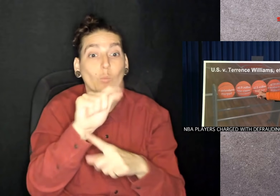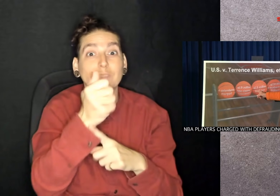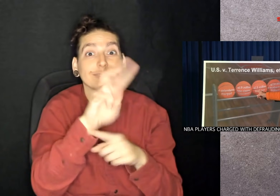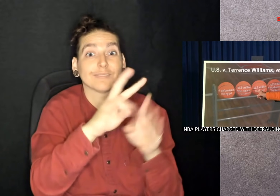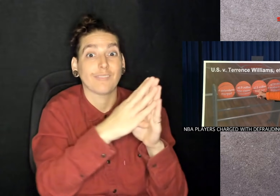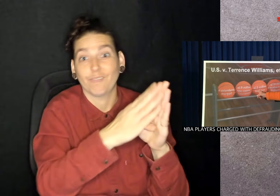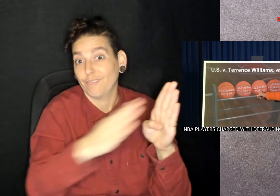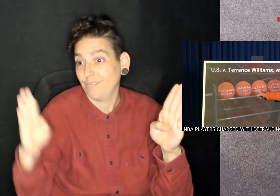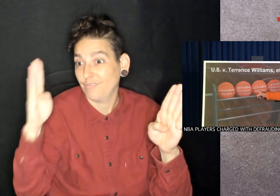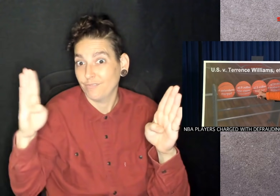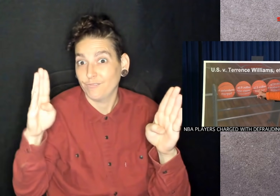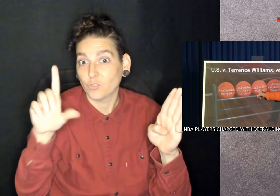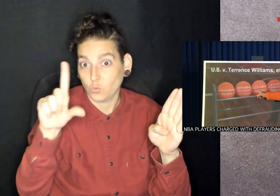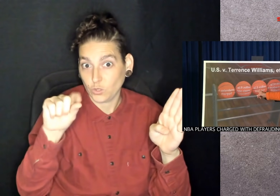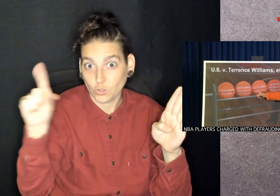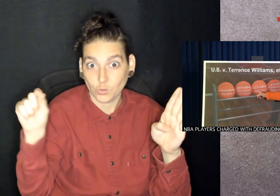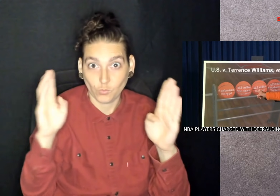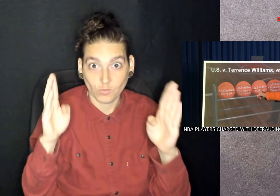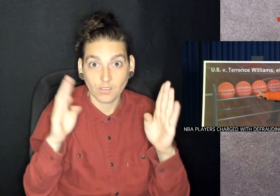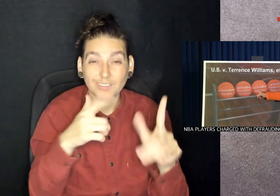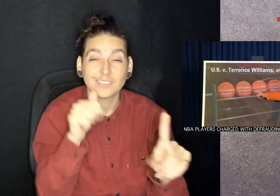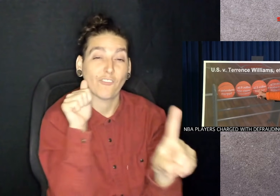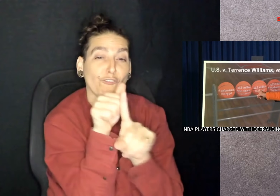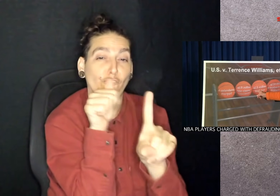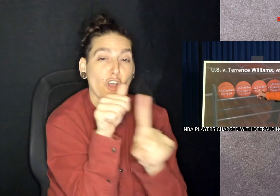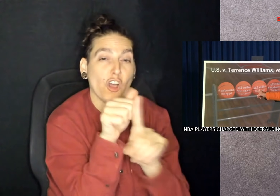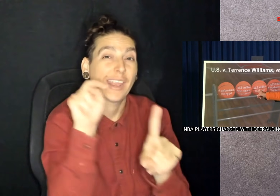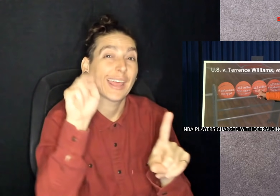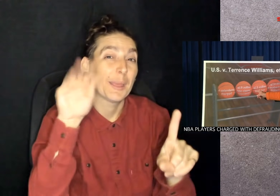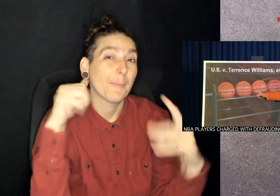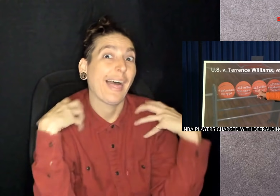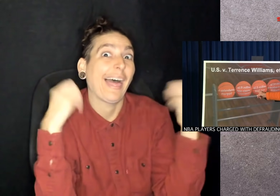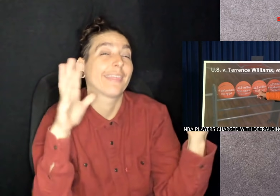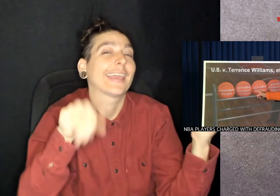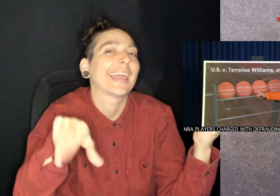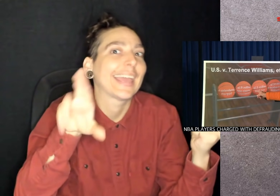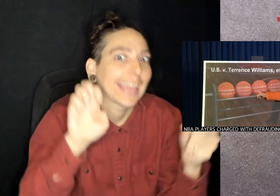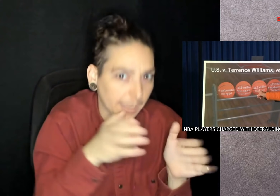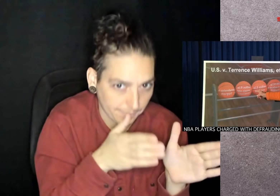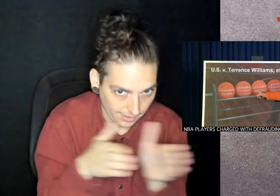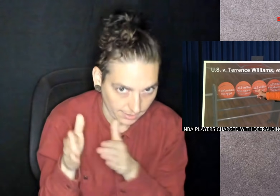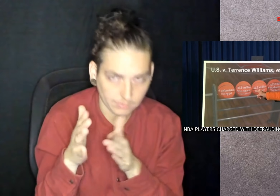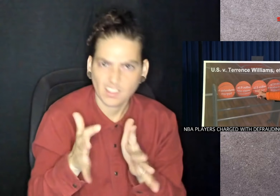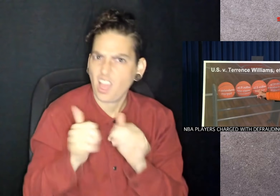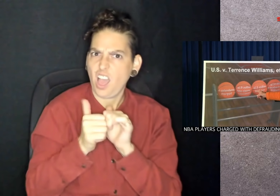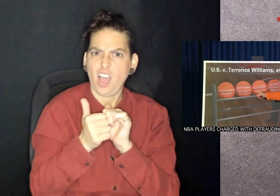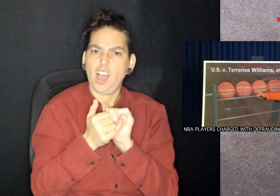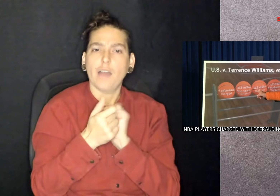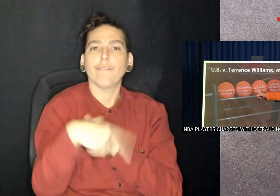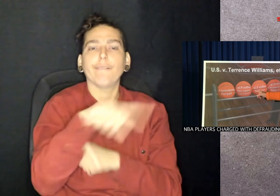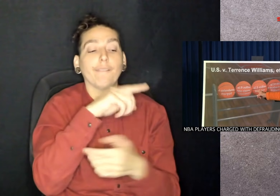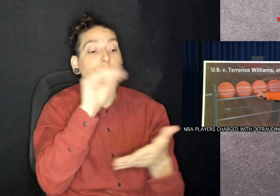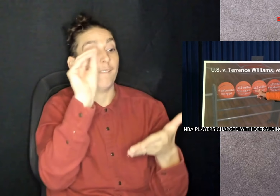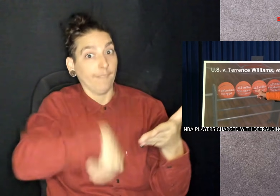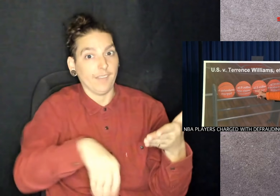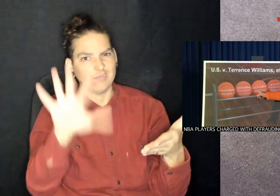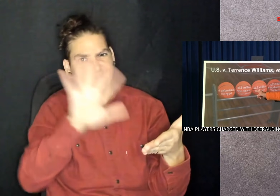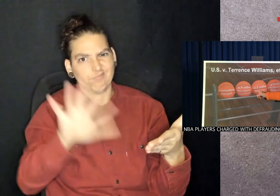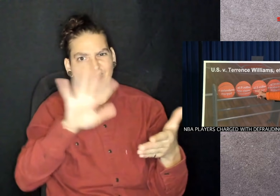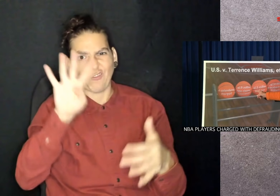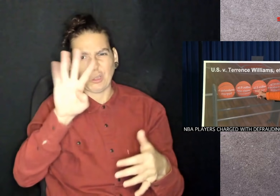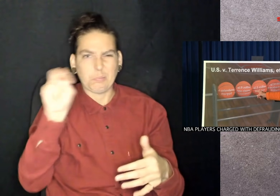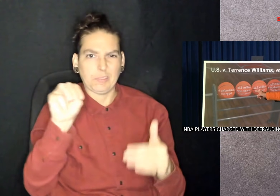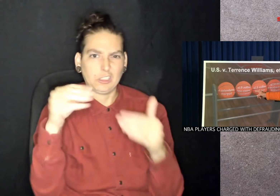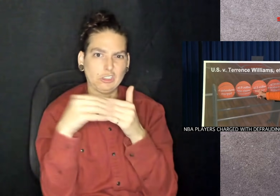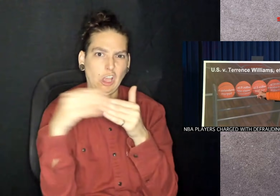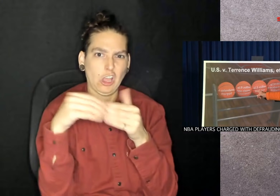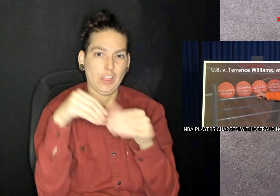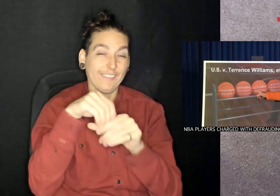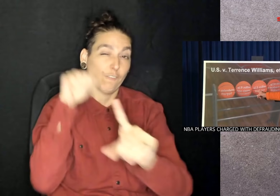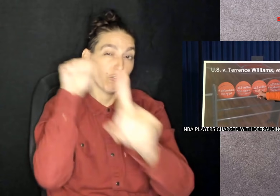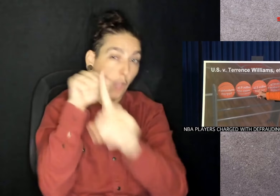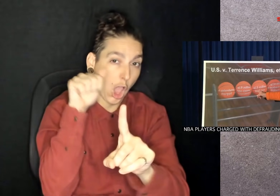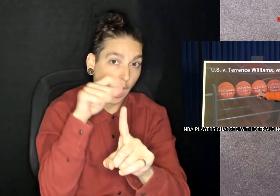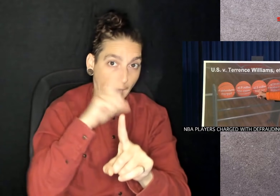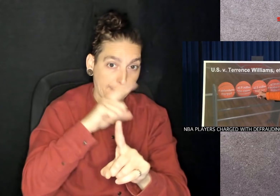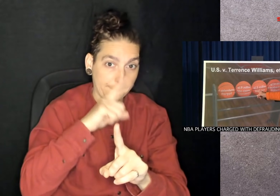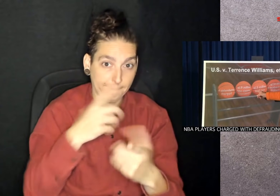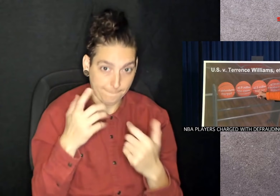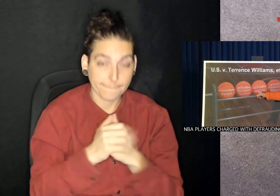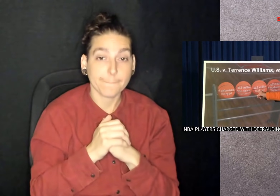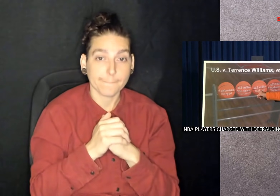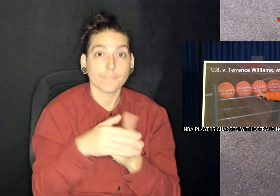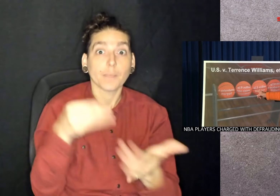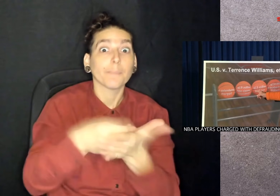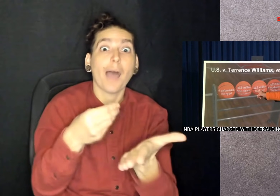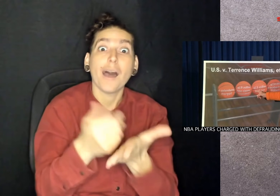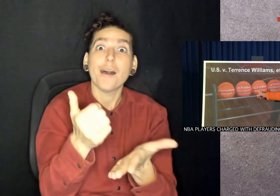2020 to defraud the NBA health care plan they did it by submitting nearly $4 million in